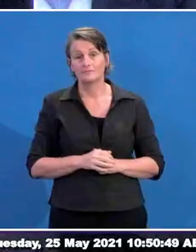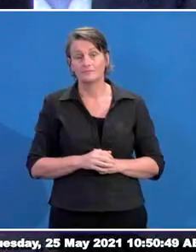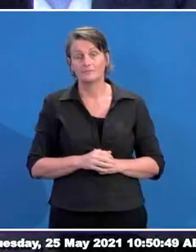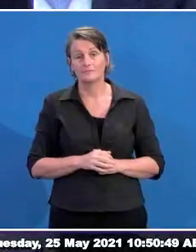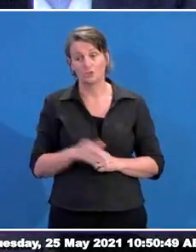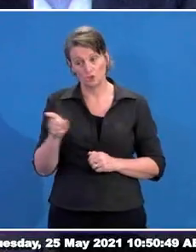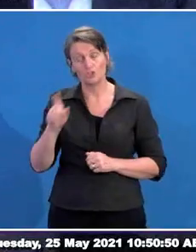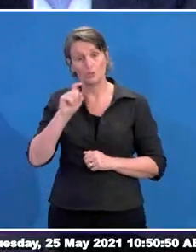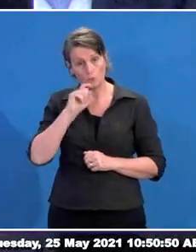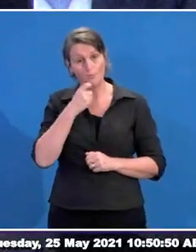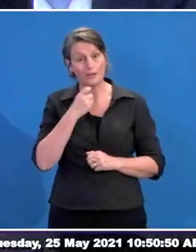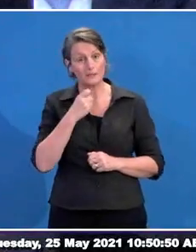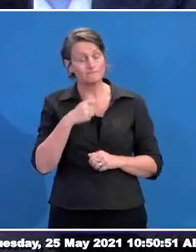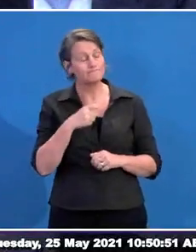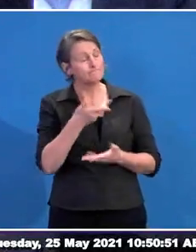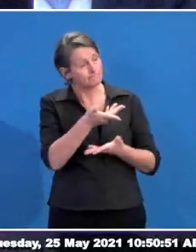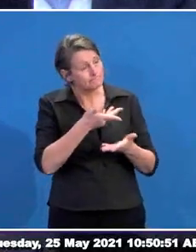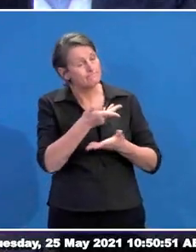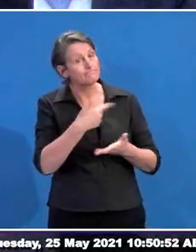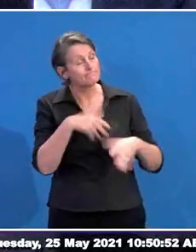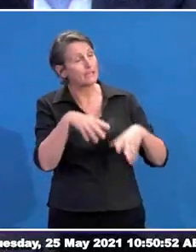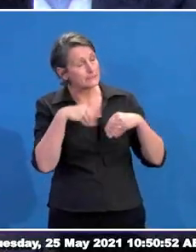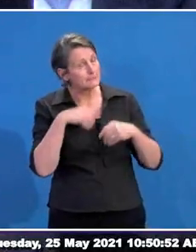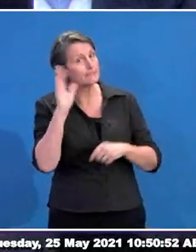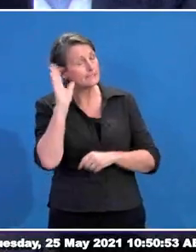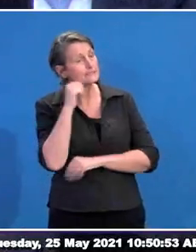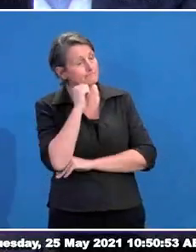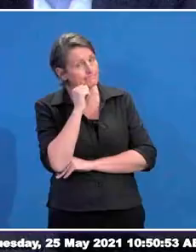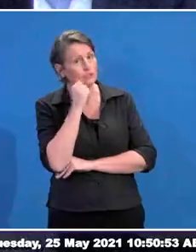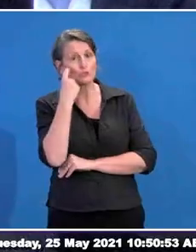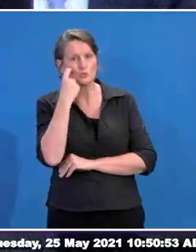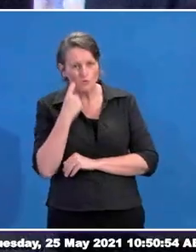She listens to the issue and she tries to address the issue,